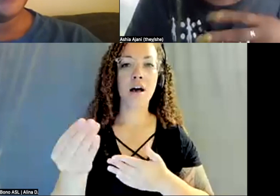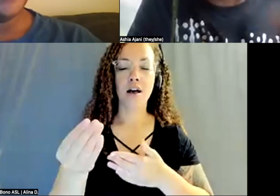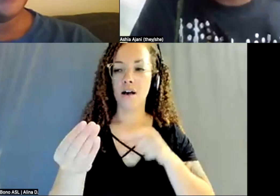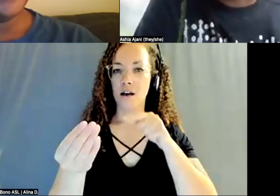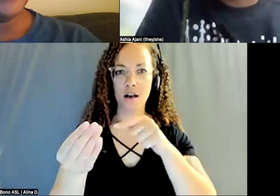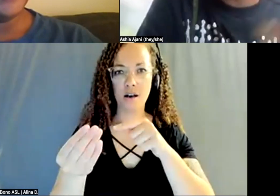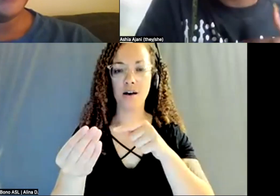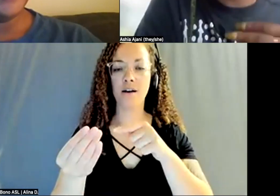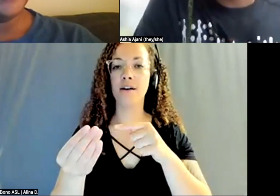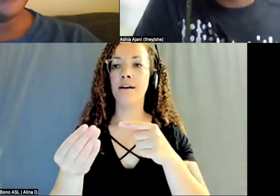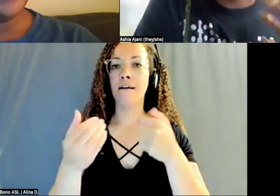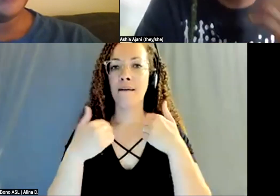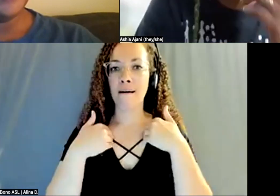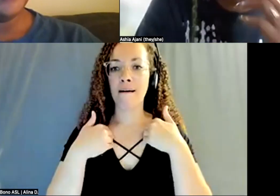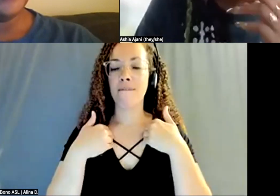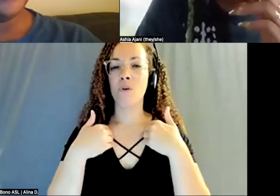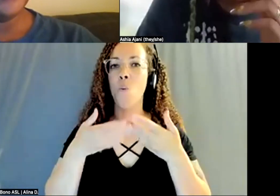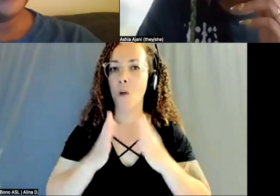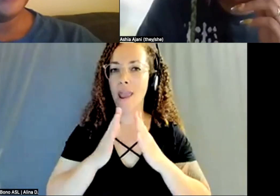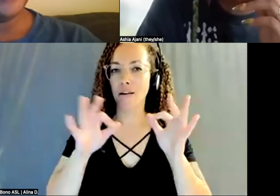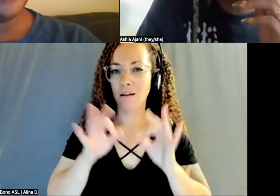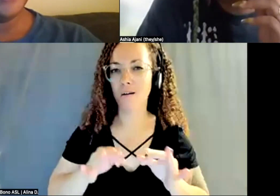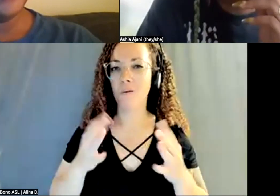work on the page that is, you know, calling all of these different people into existence,